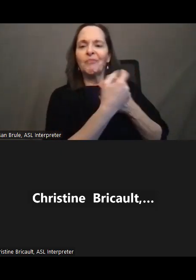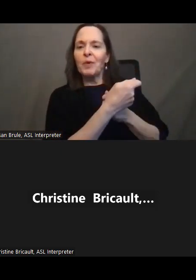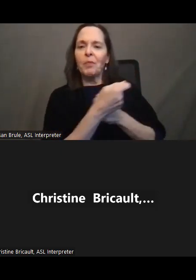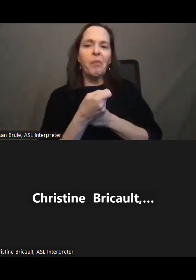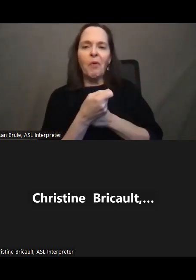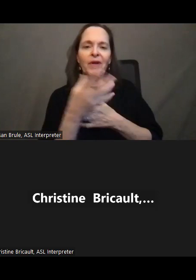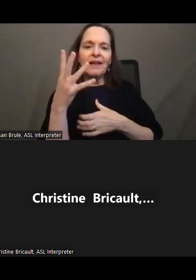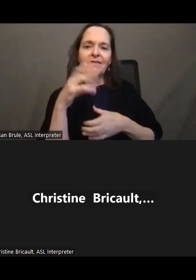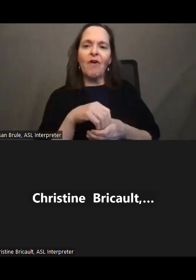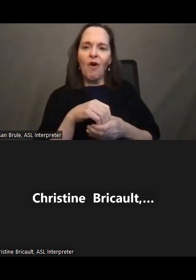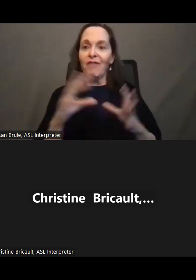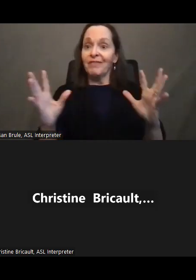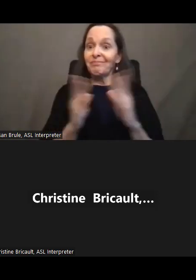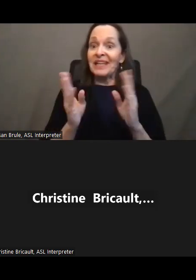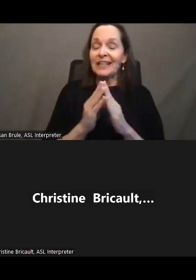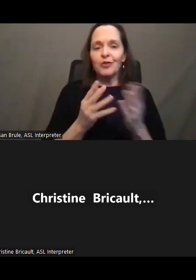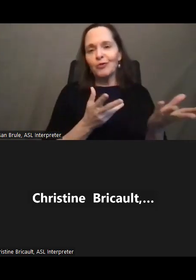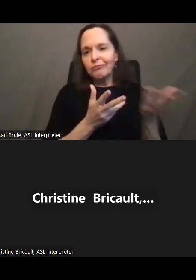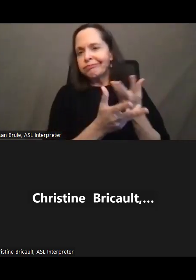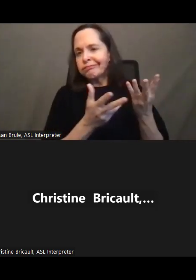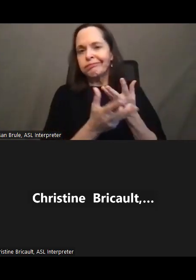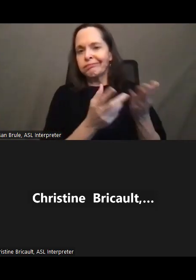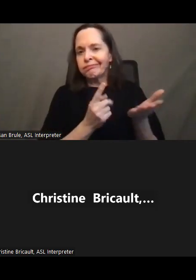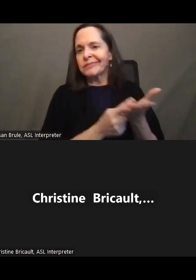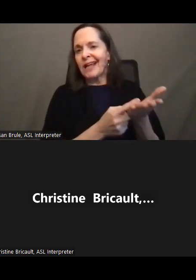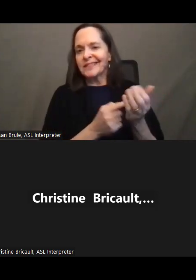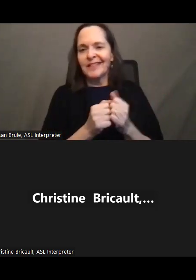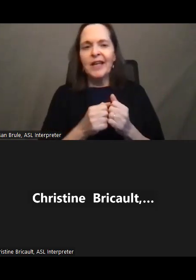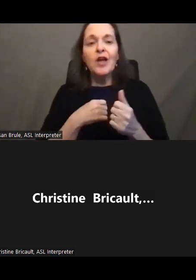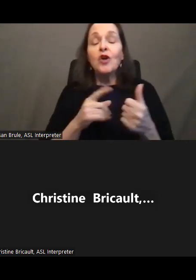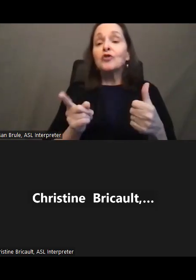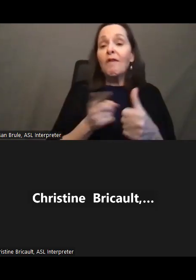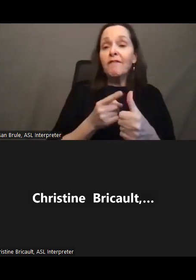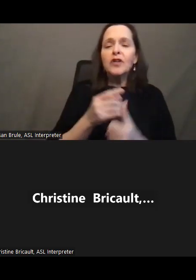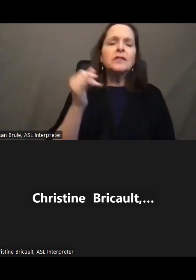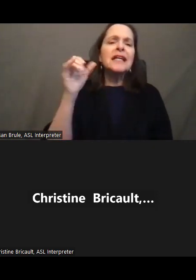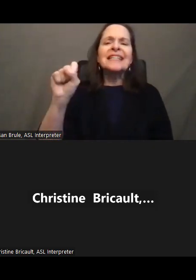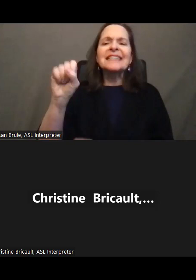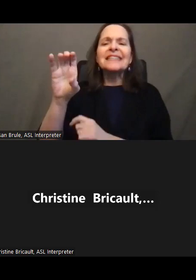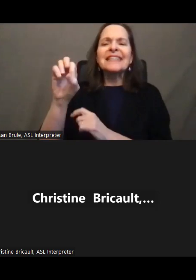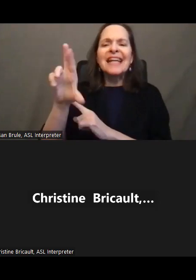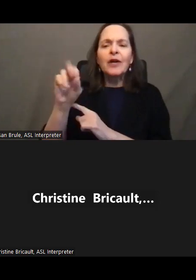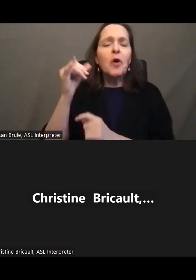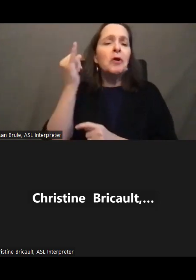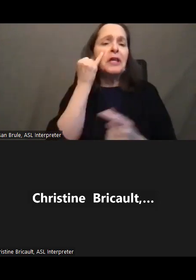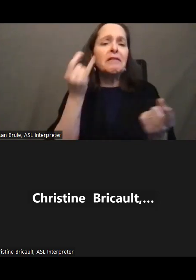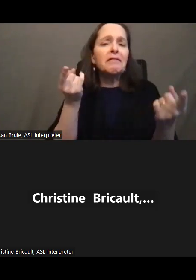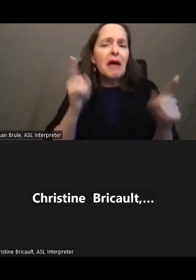So, let's try these scenarios. The first scenario is Jim, who is a new customer service rep.